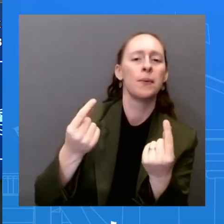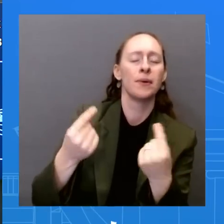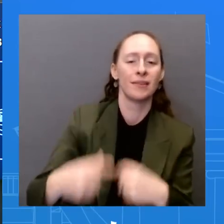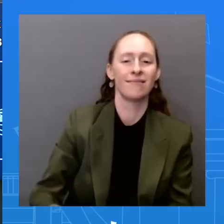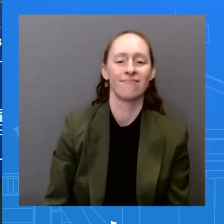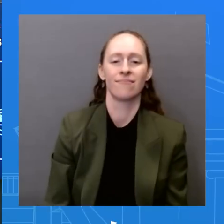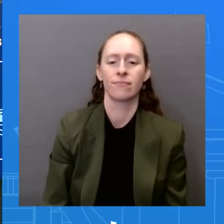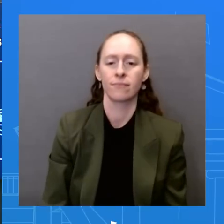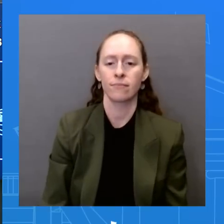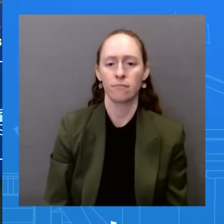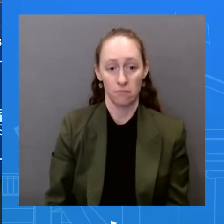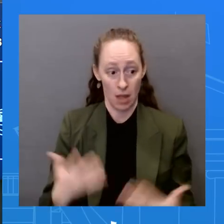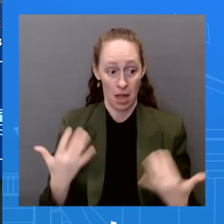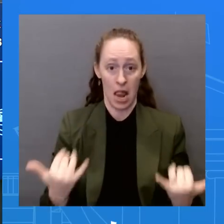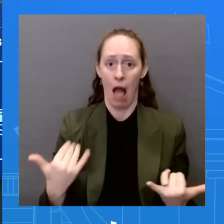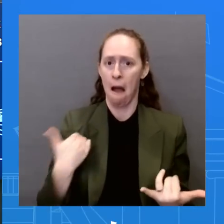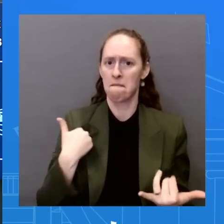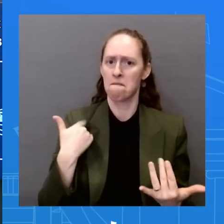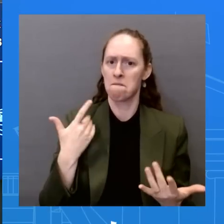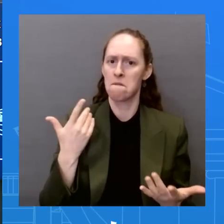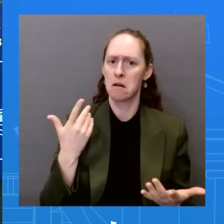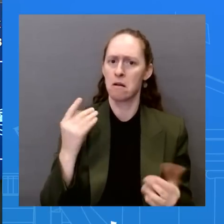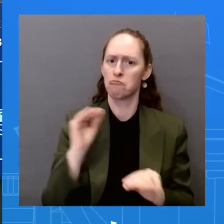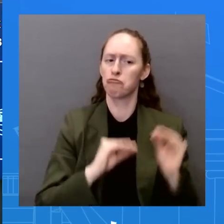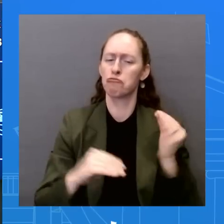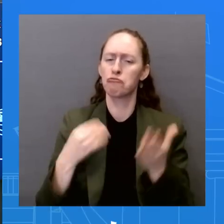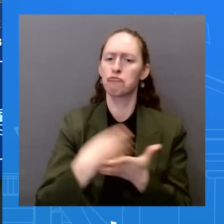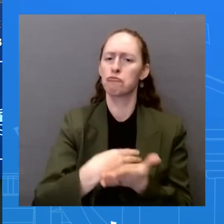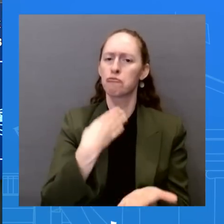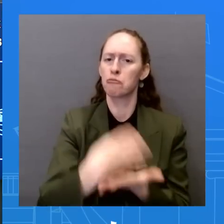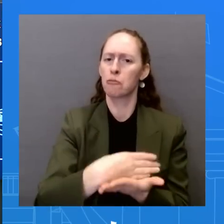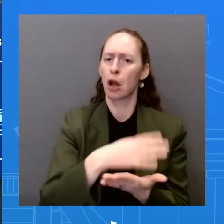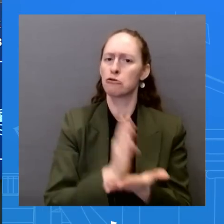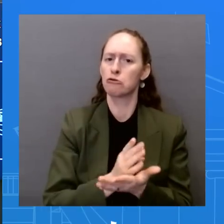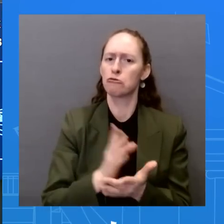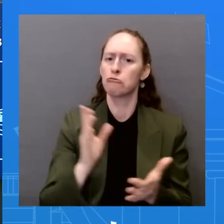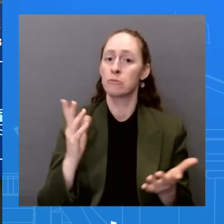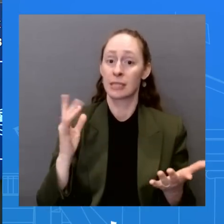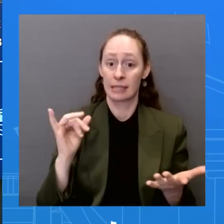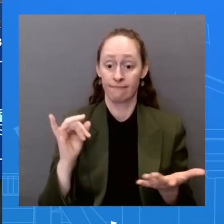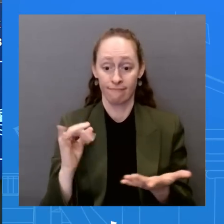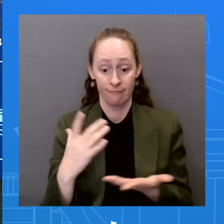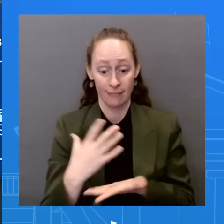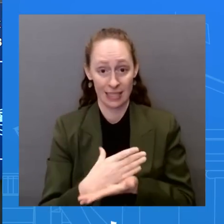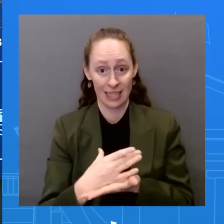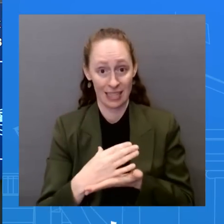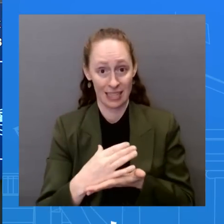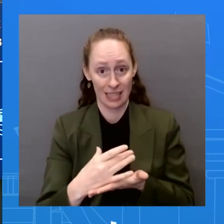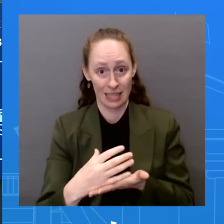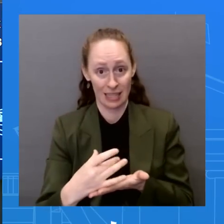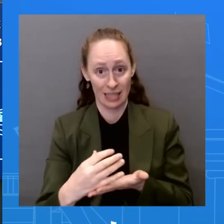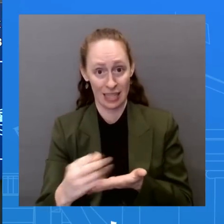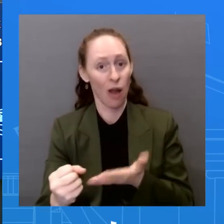We need to replenish what we've used and be able to have additional funding to keep the fight going. The Press: How much longer do you --